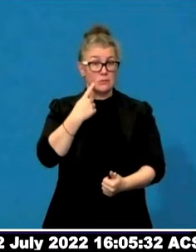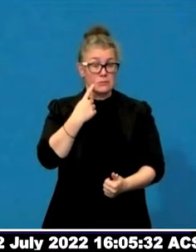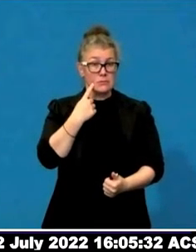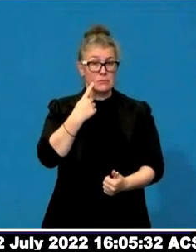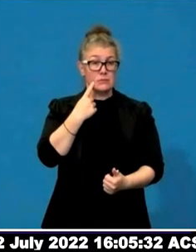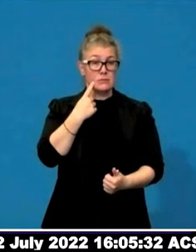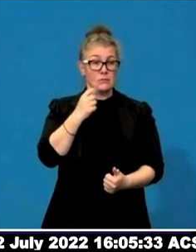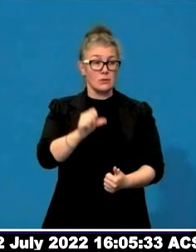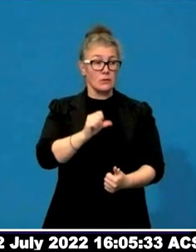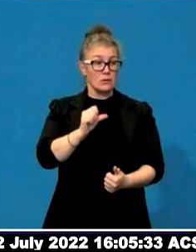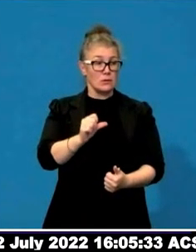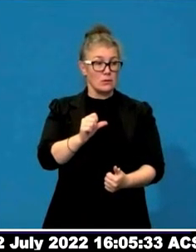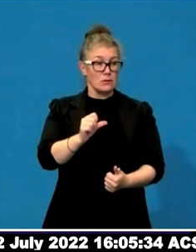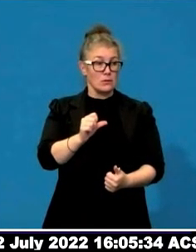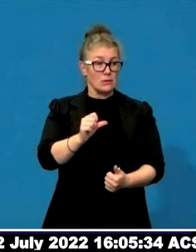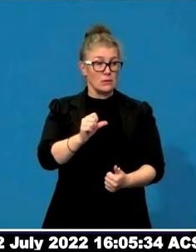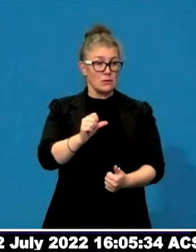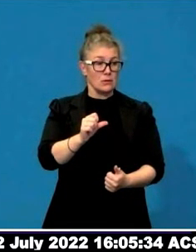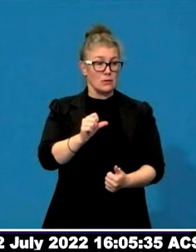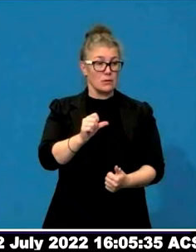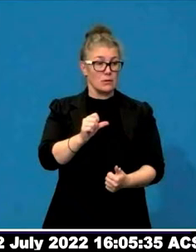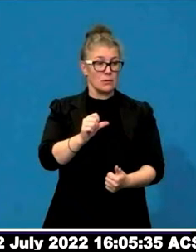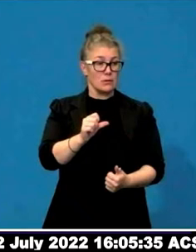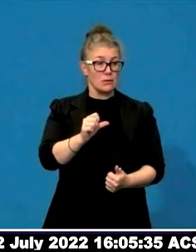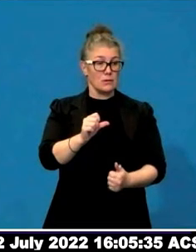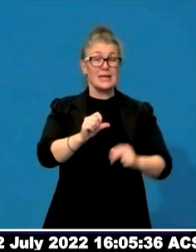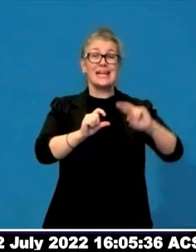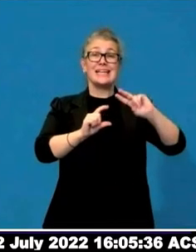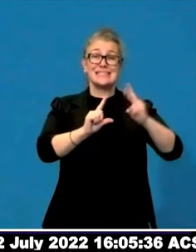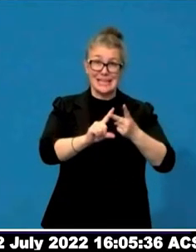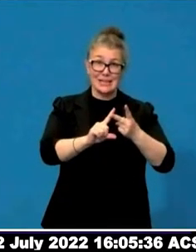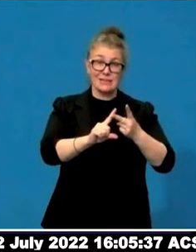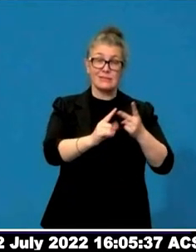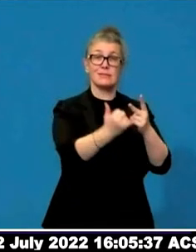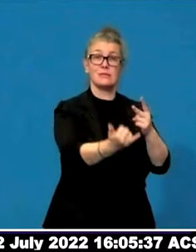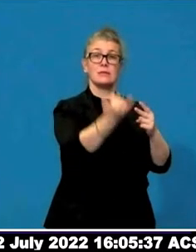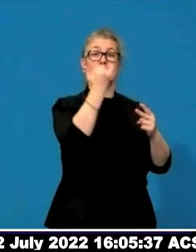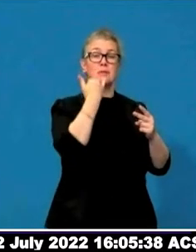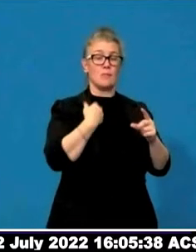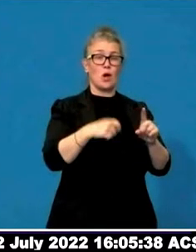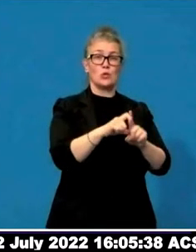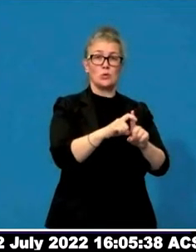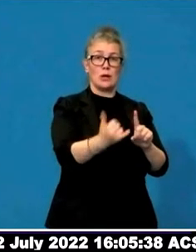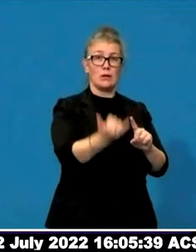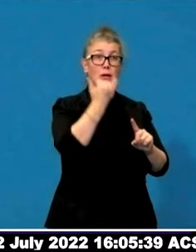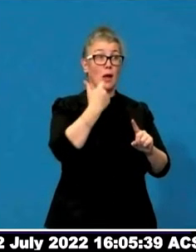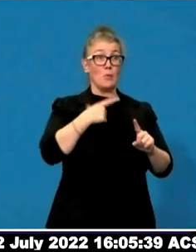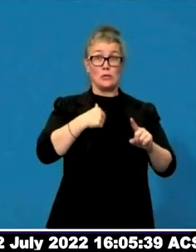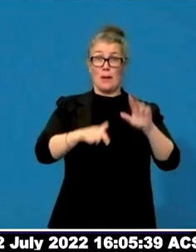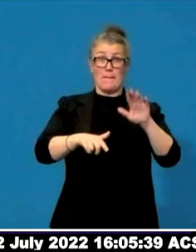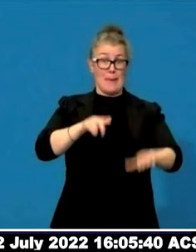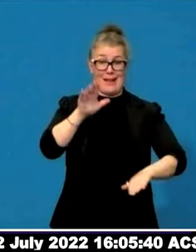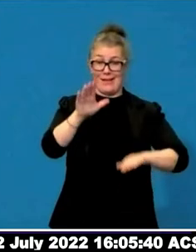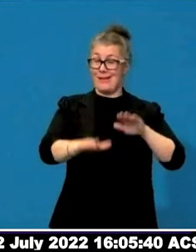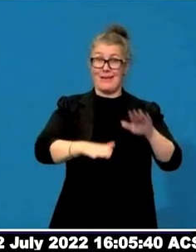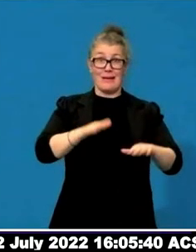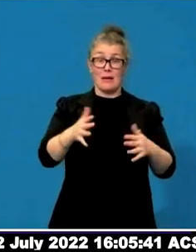So I - the second call when Kernisha rang, is I got panic, and I catch a cab